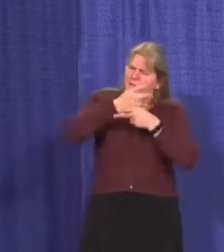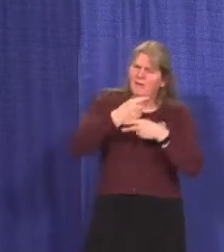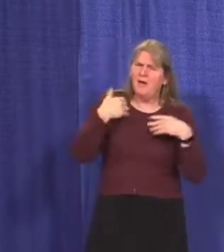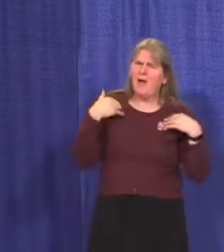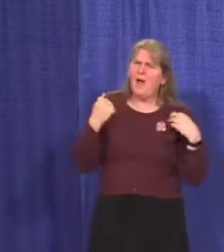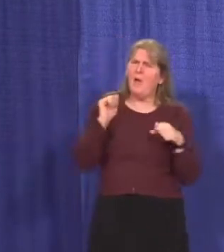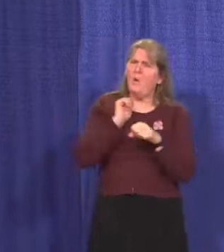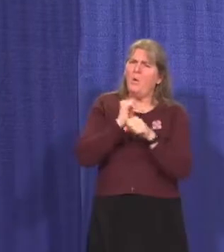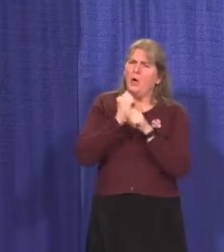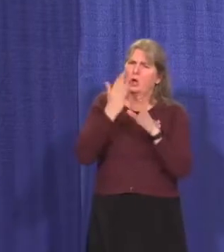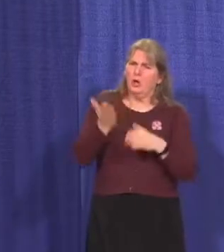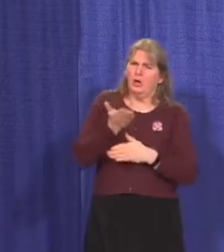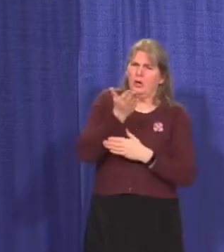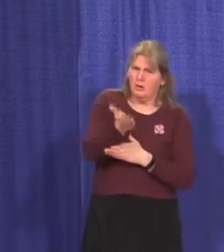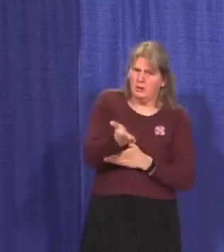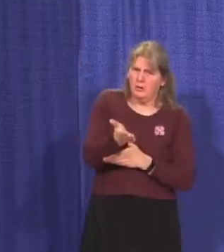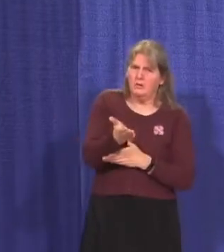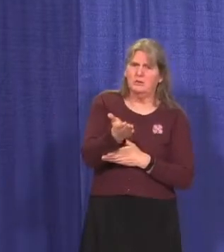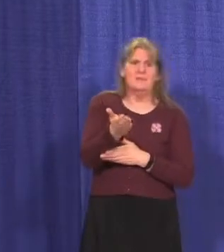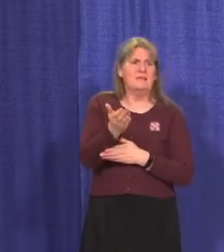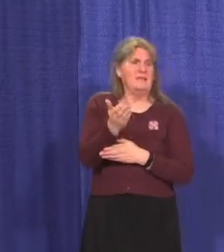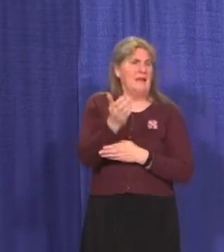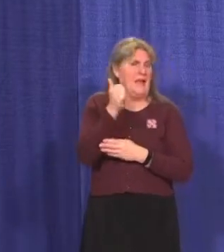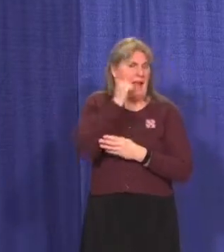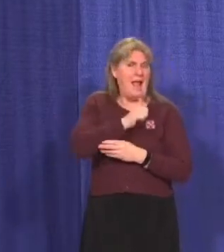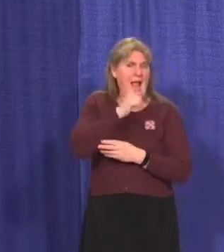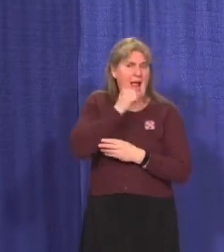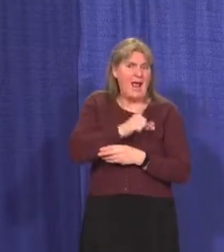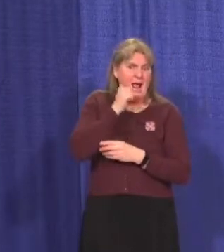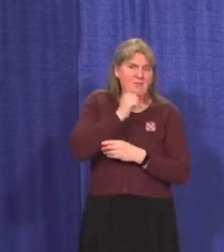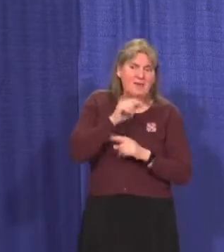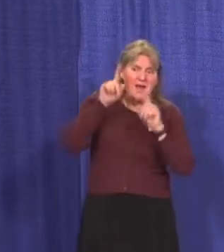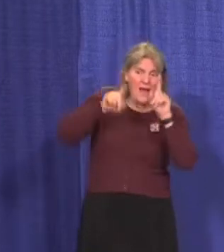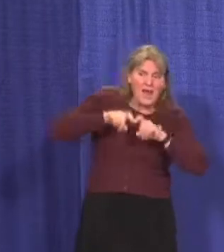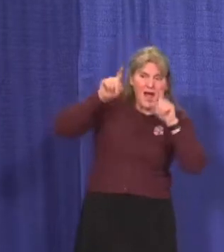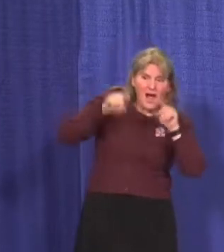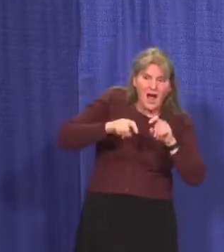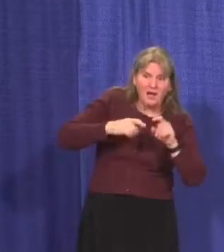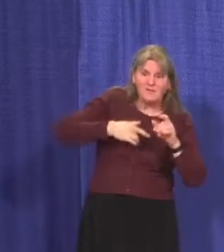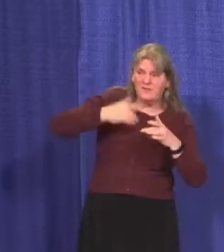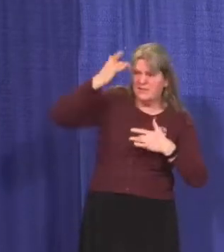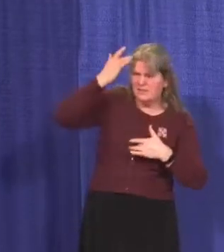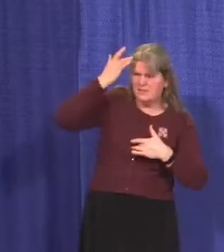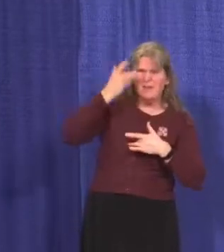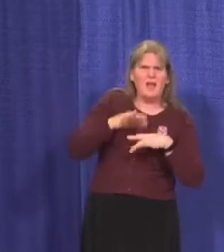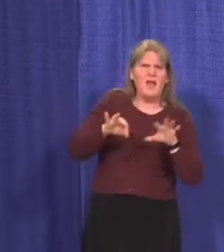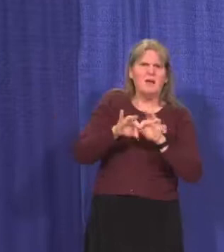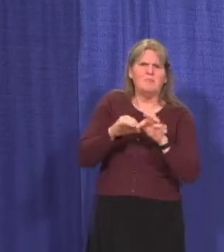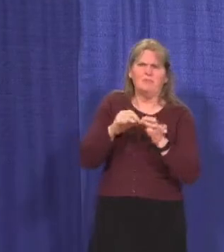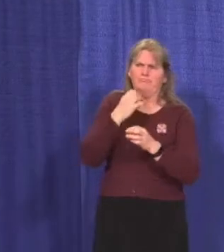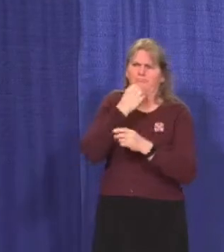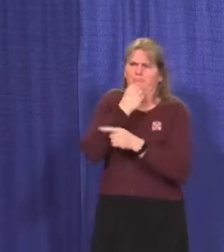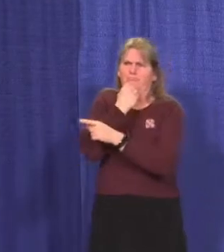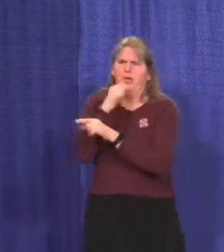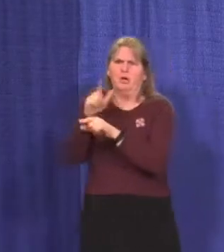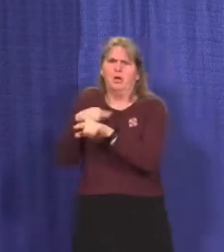our screens daily because they are working in a closed setting where we have honourable